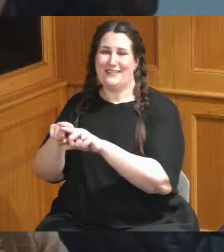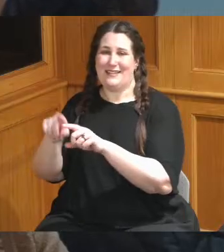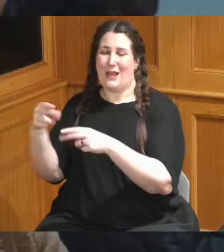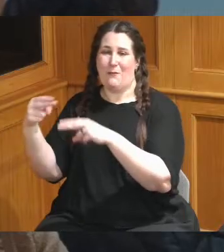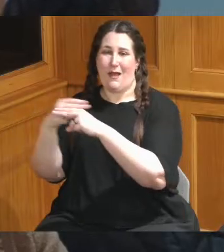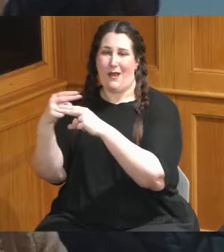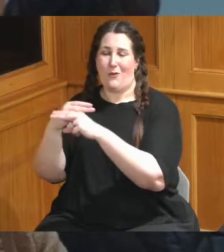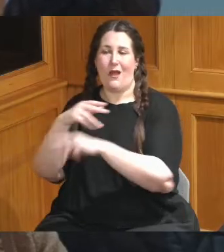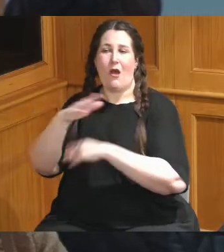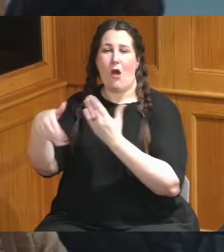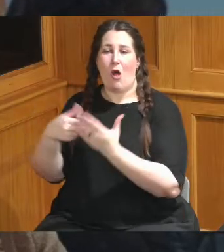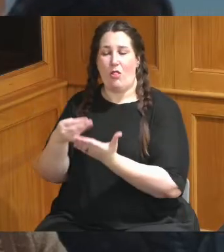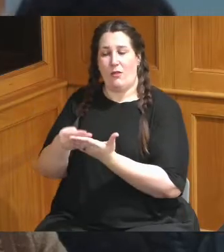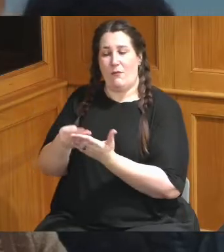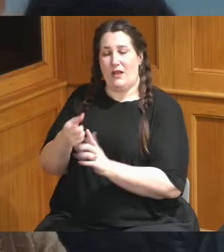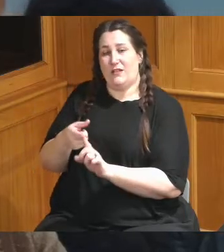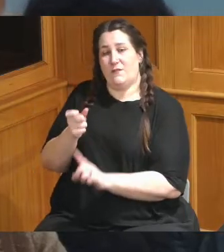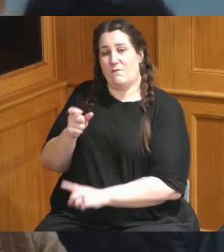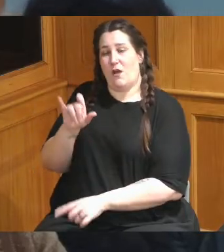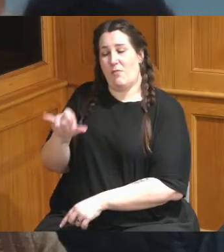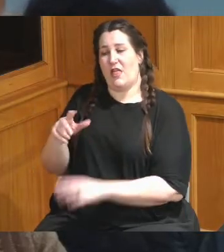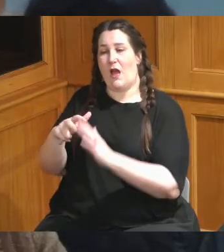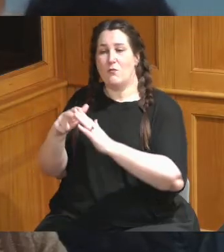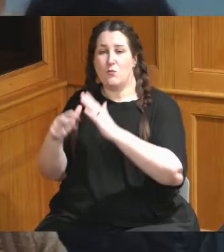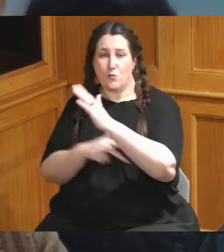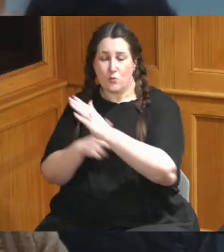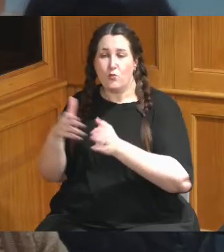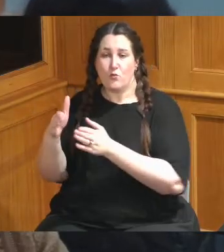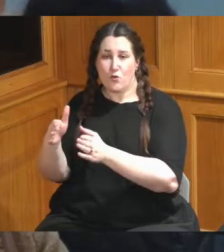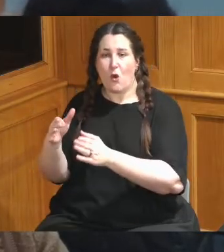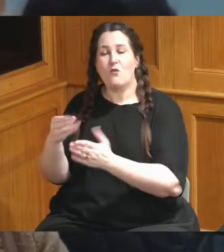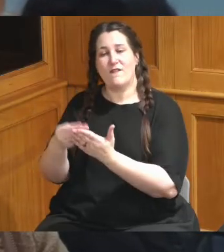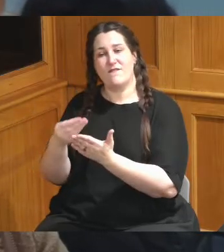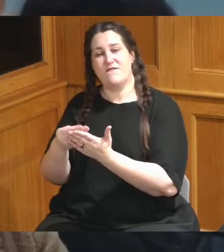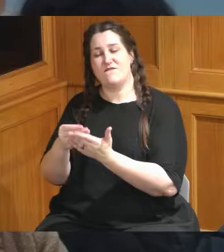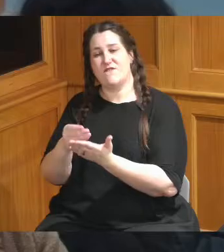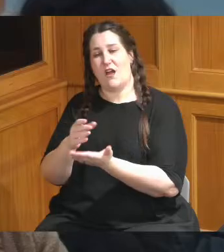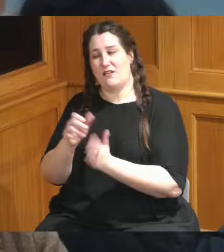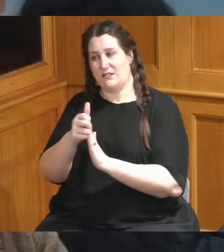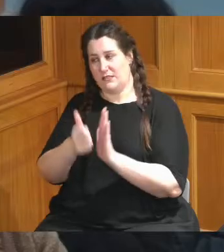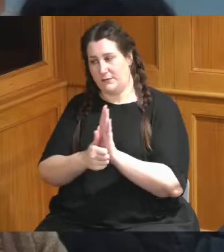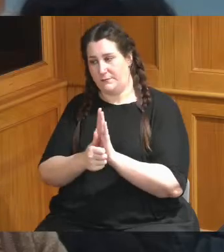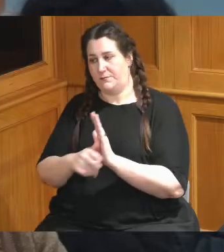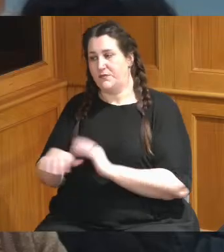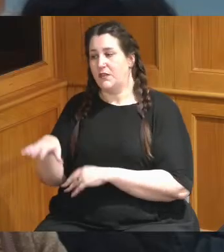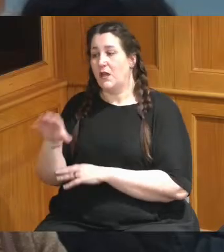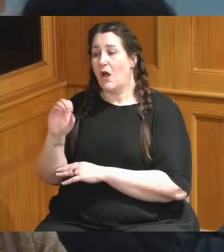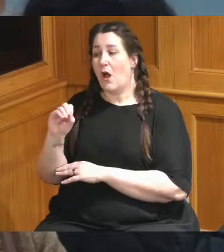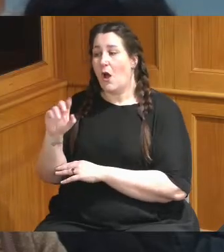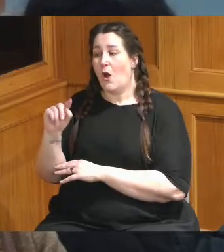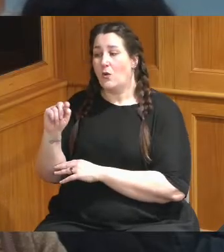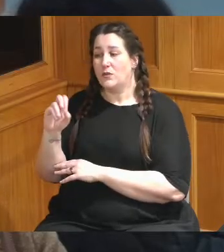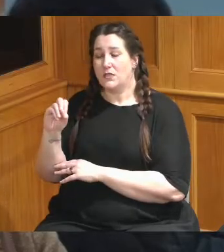these funds come out of the road and bridge funds. ODOT is already doing the work out there, so we